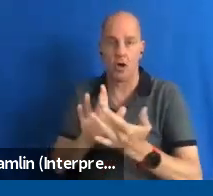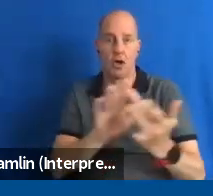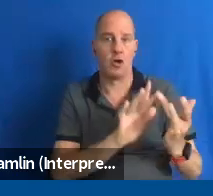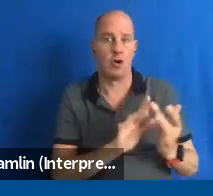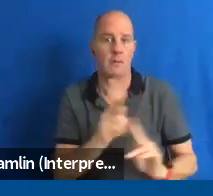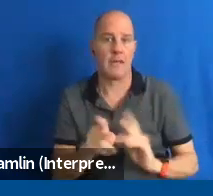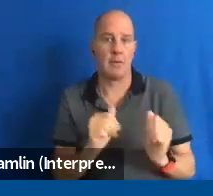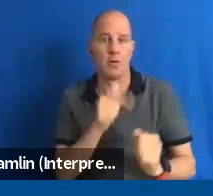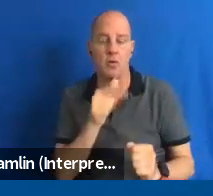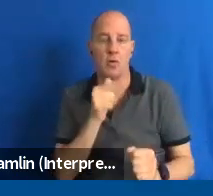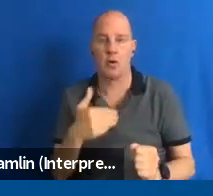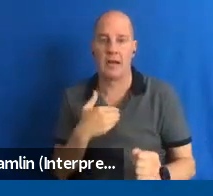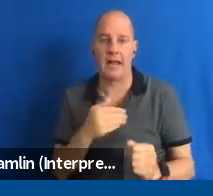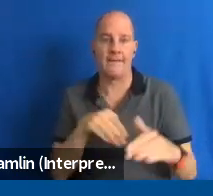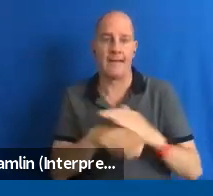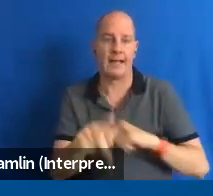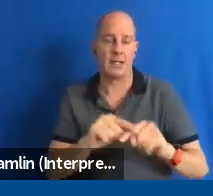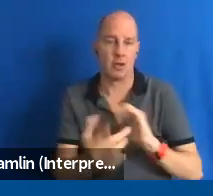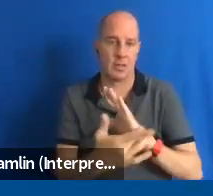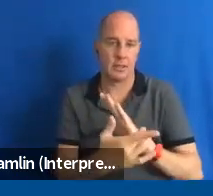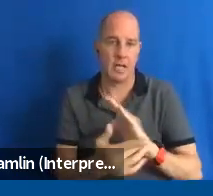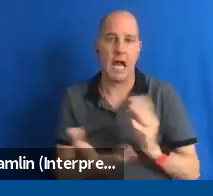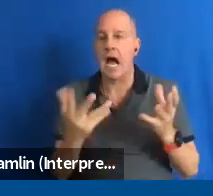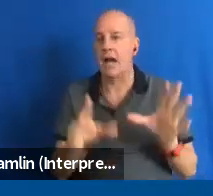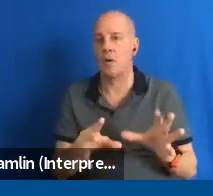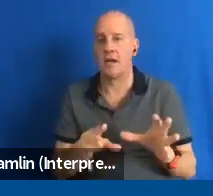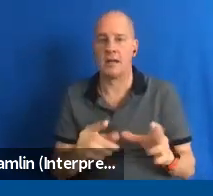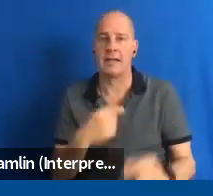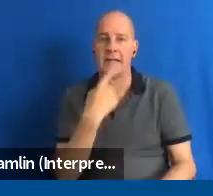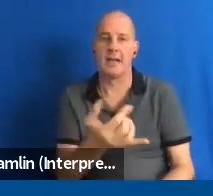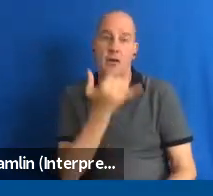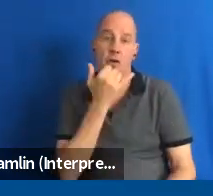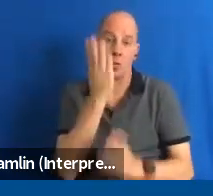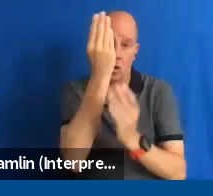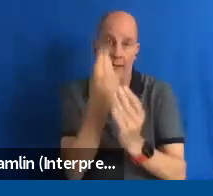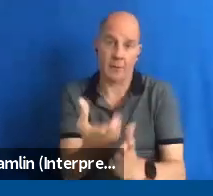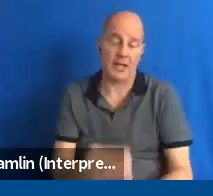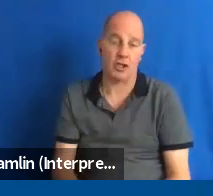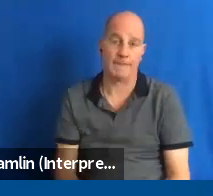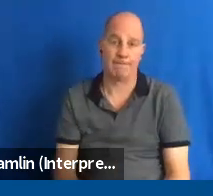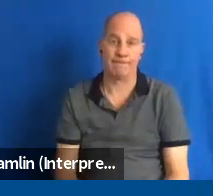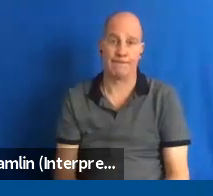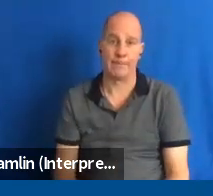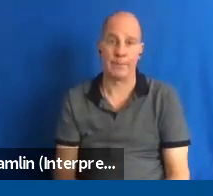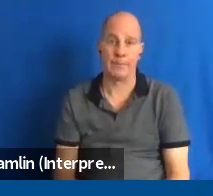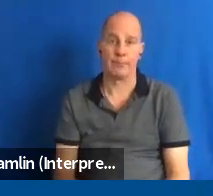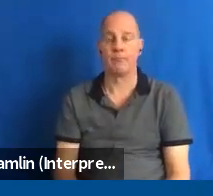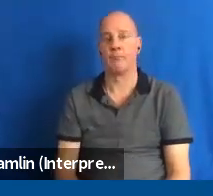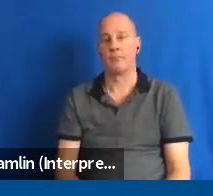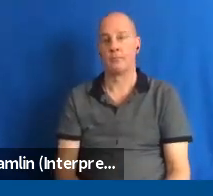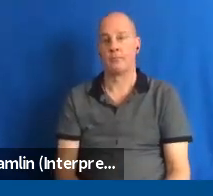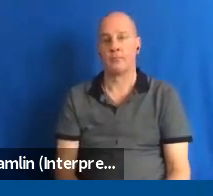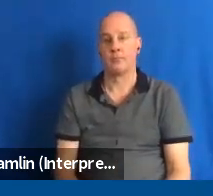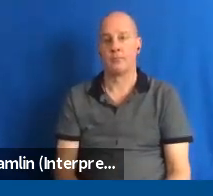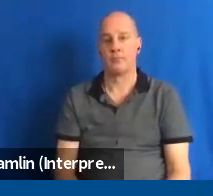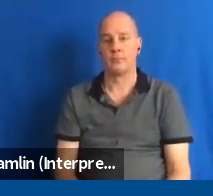don't have access to technology. Because I don't want to give you the wrong information.